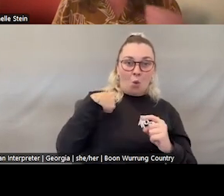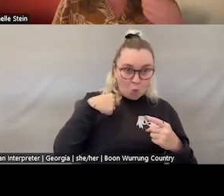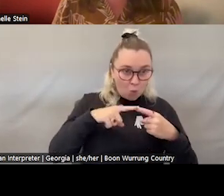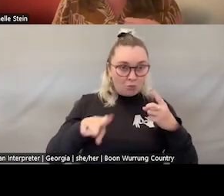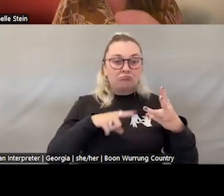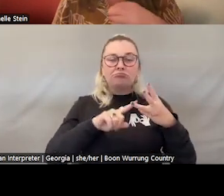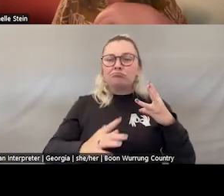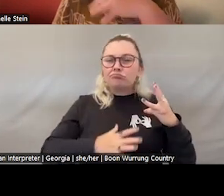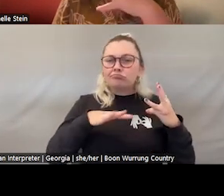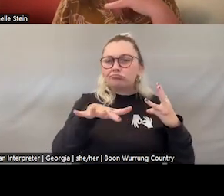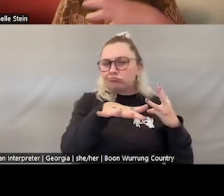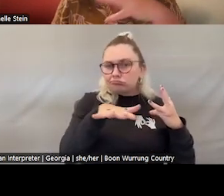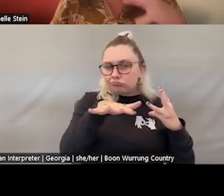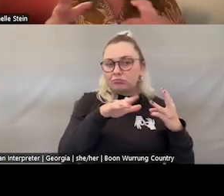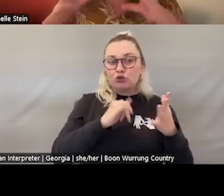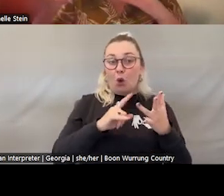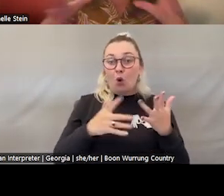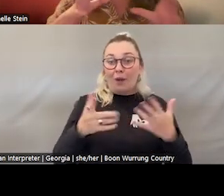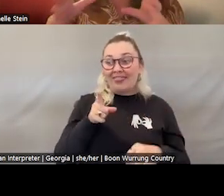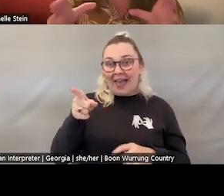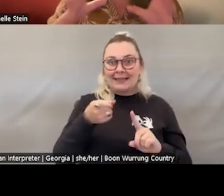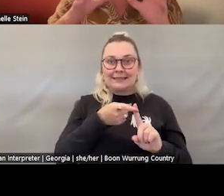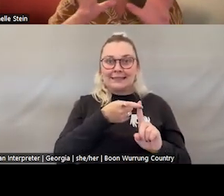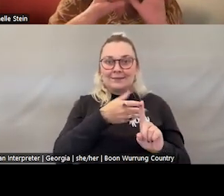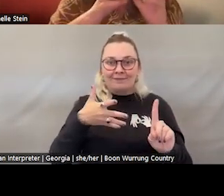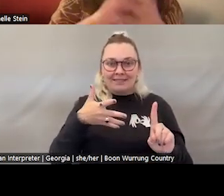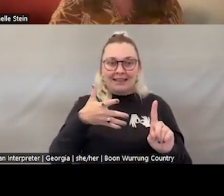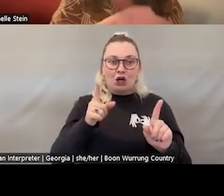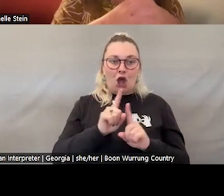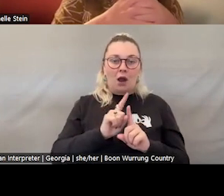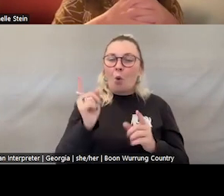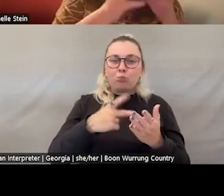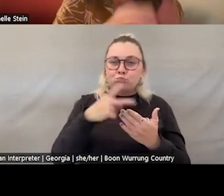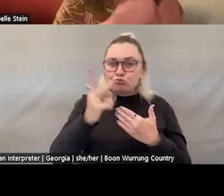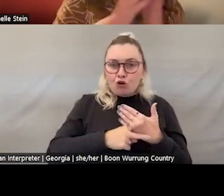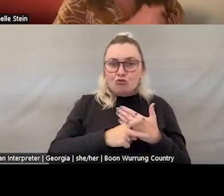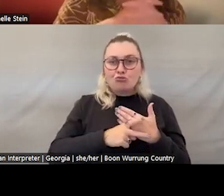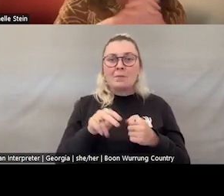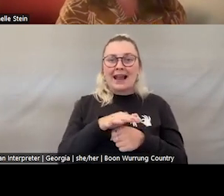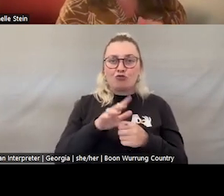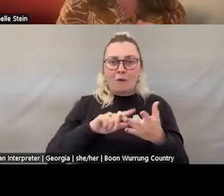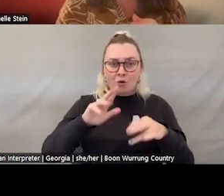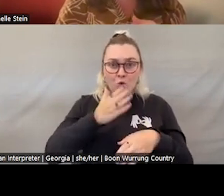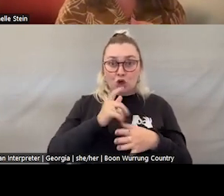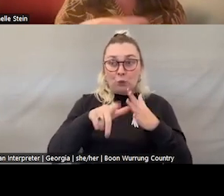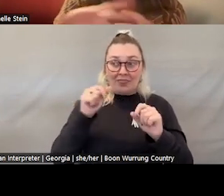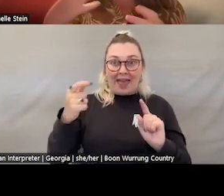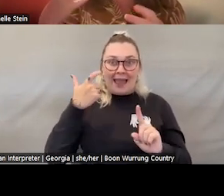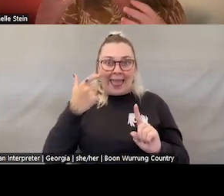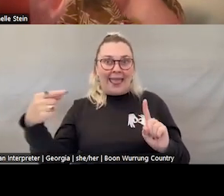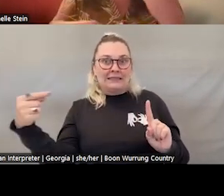Interest area, where they specifically have programs or interests they care about. Some